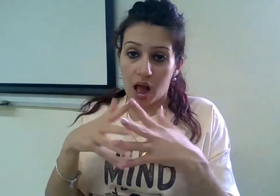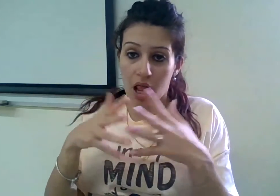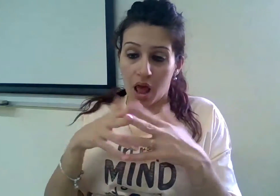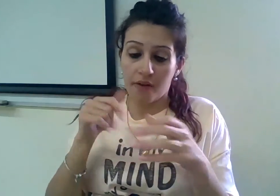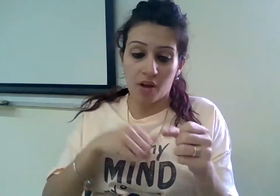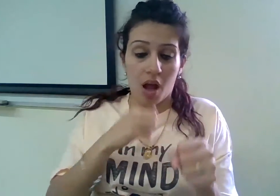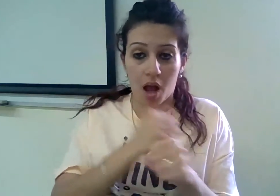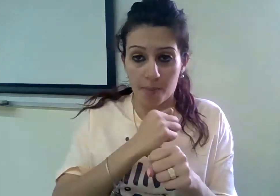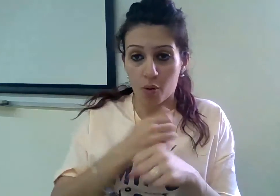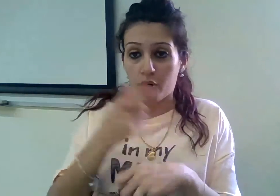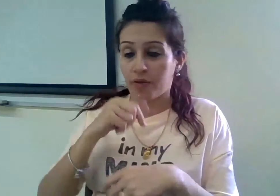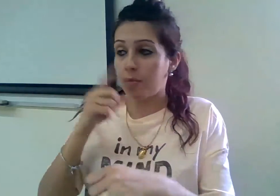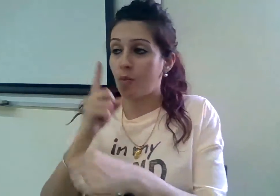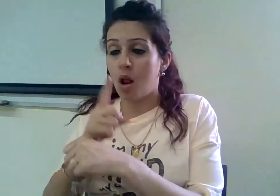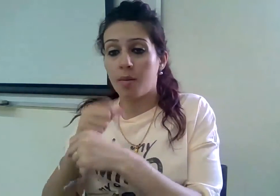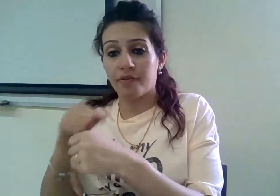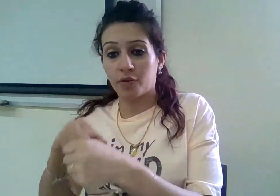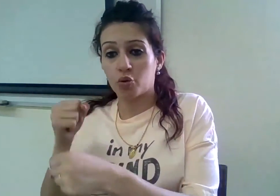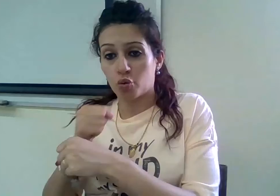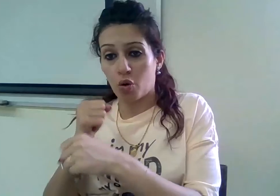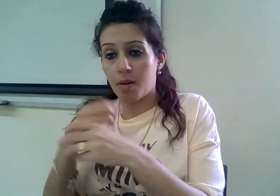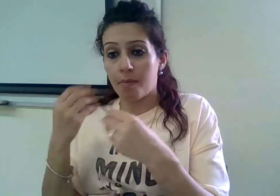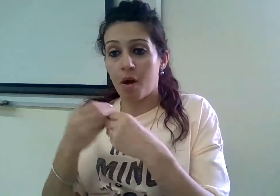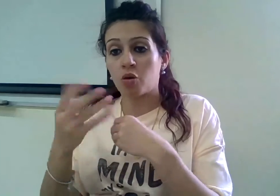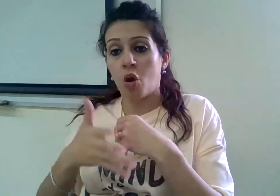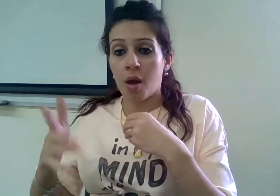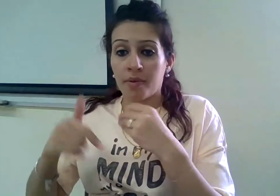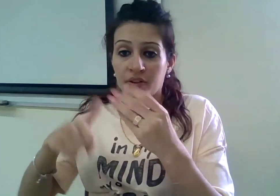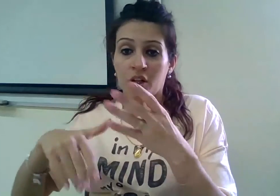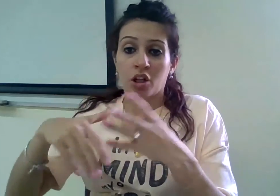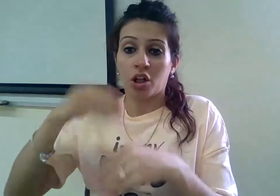Many countries have.... I am sorry